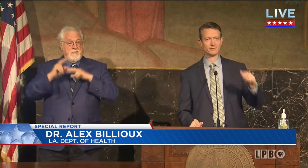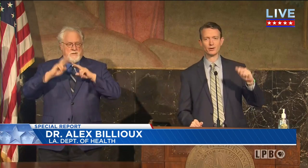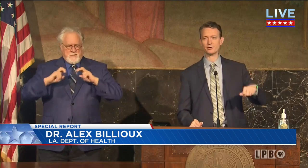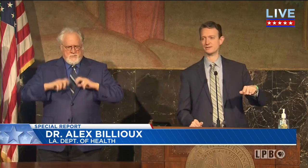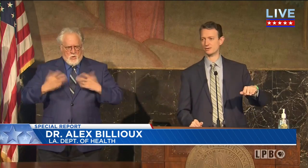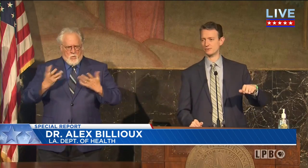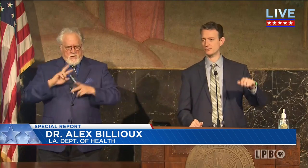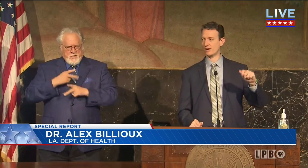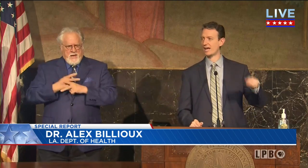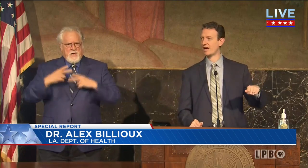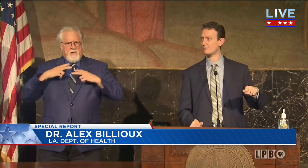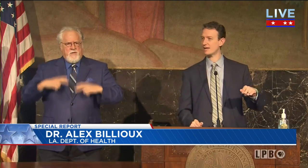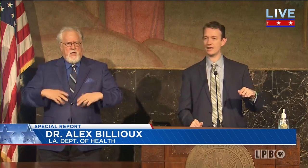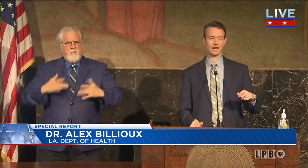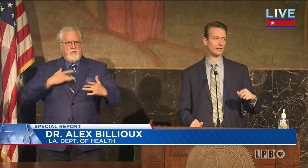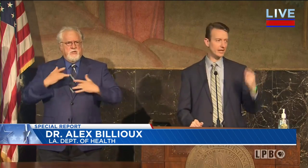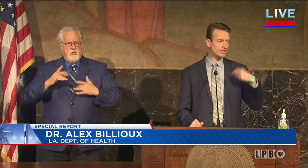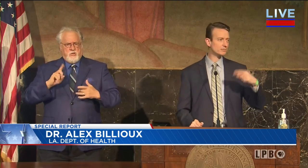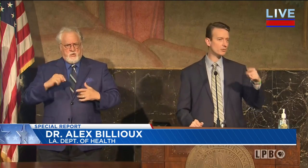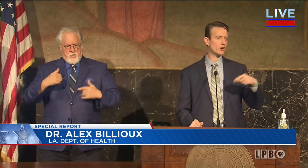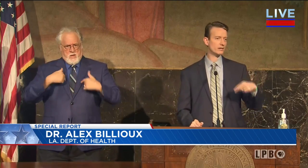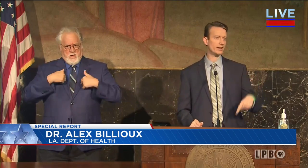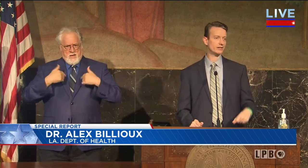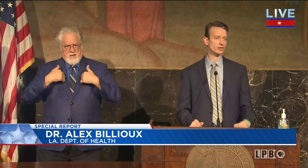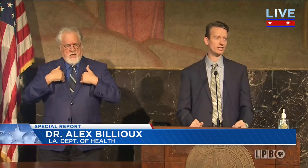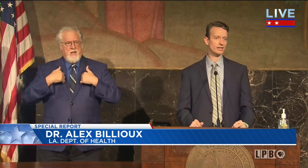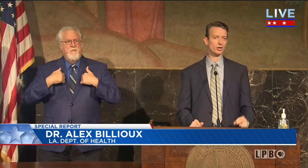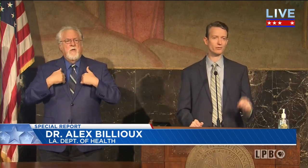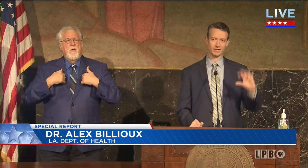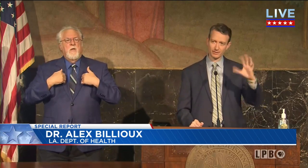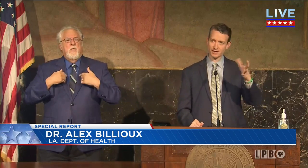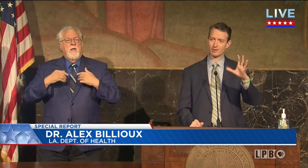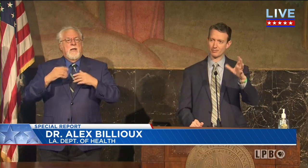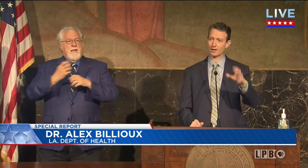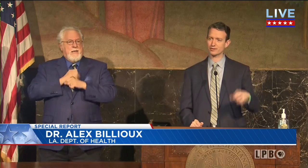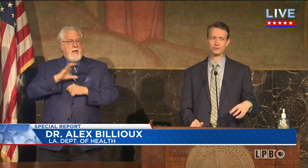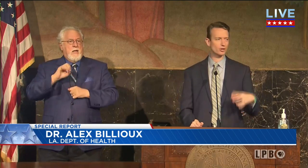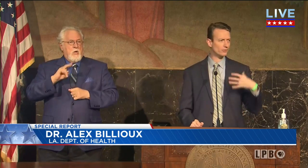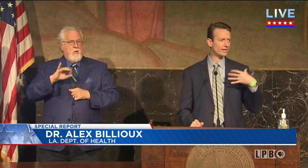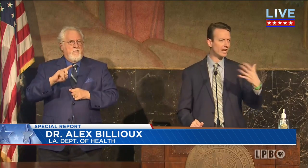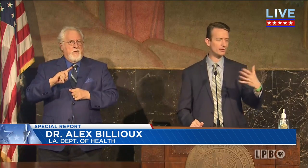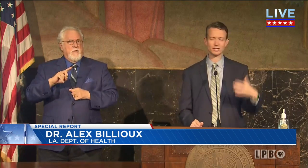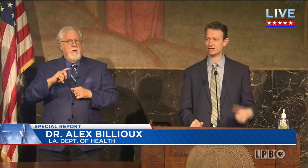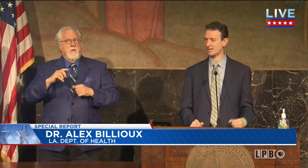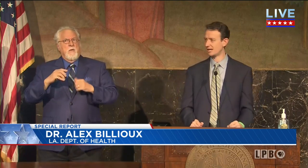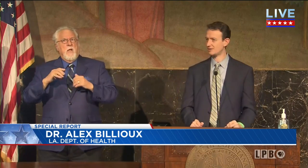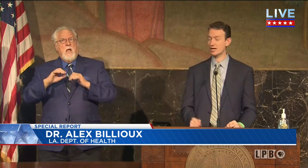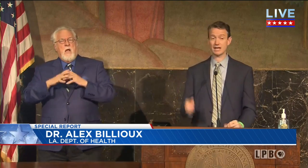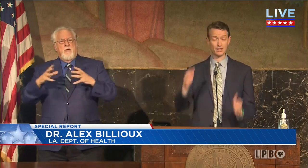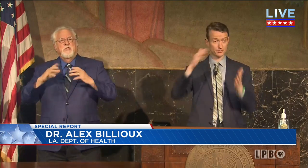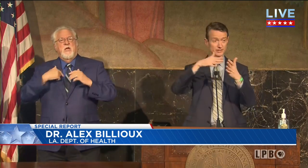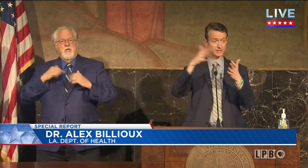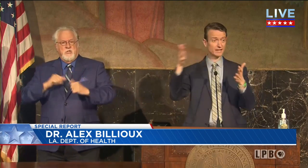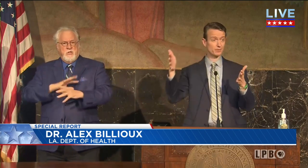LAST WEEK WE PUT A SCREENING TOOL ON THE L.D.H. WEBSITE. WHAT KIND OF HEALTH CONCERNS DO